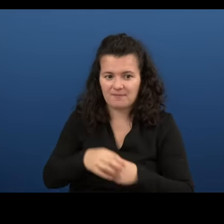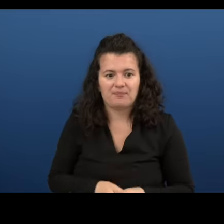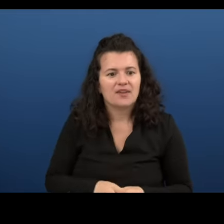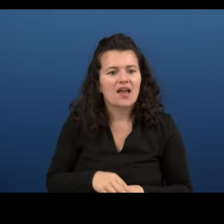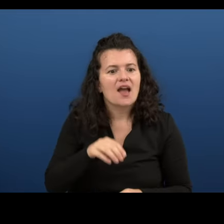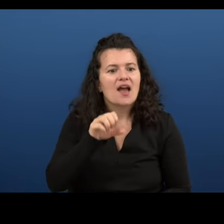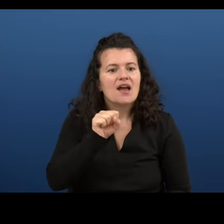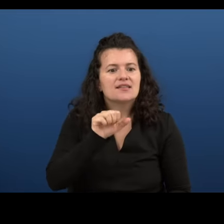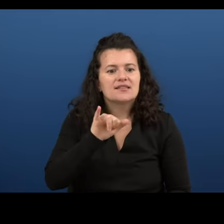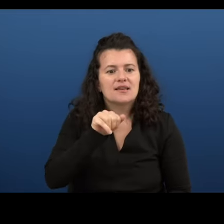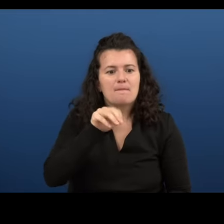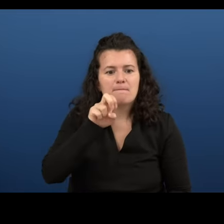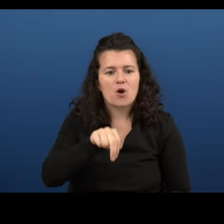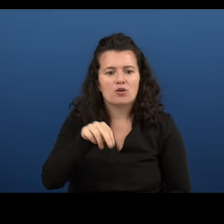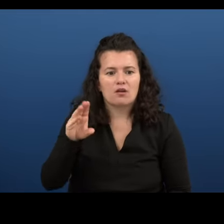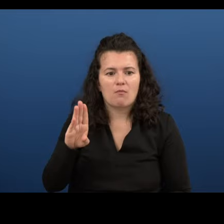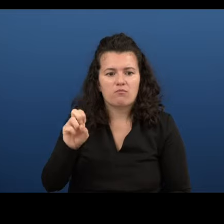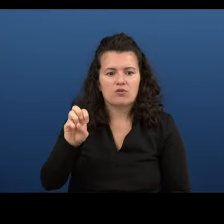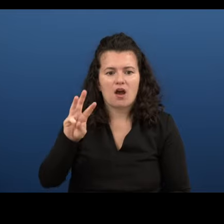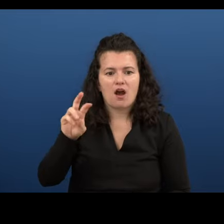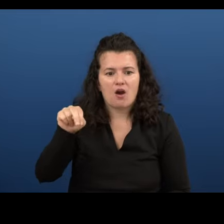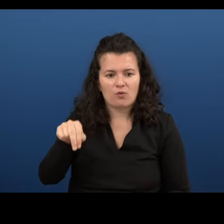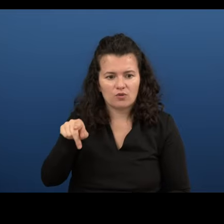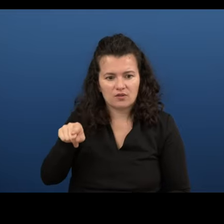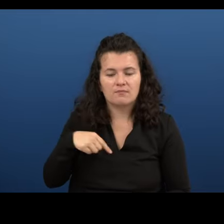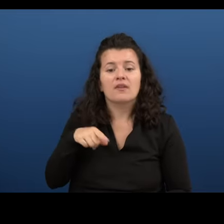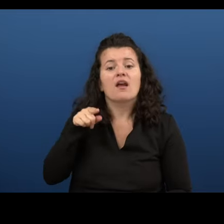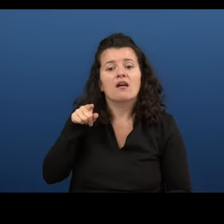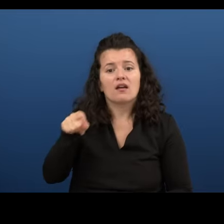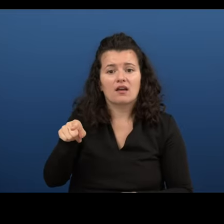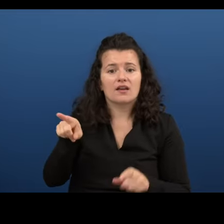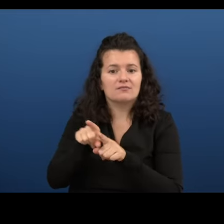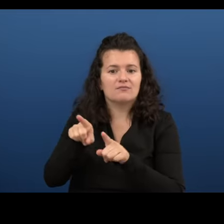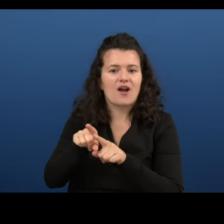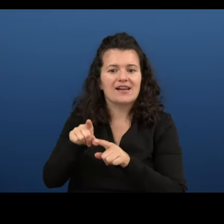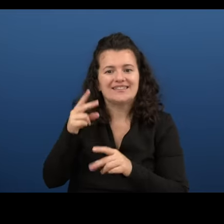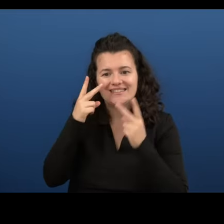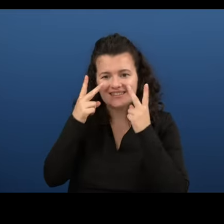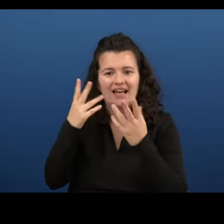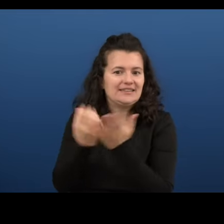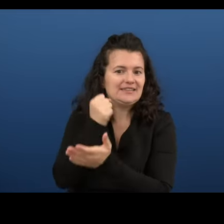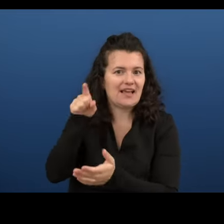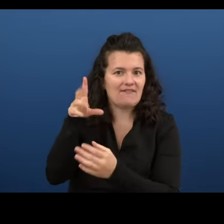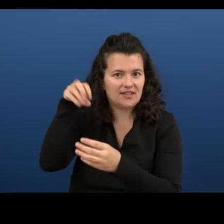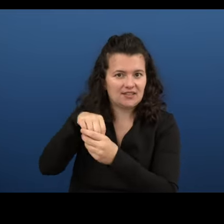technical lead for economic empowerment, as it was before I give the floor to hand deliver